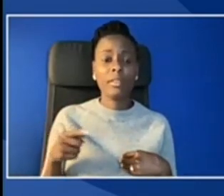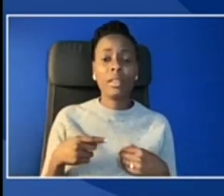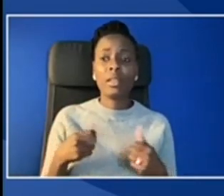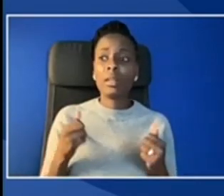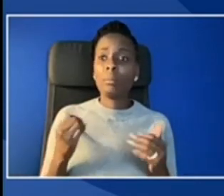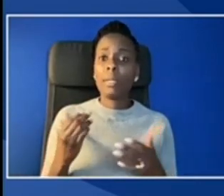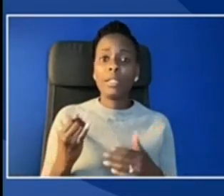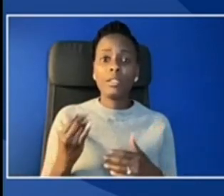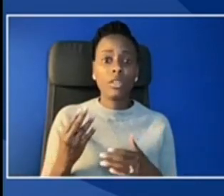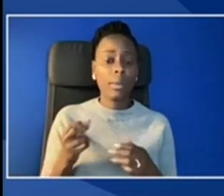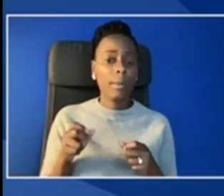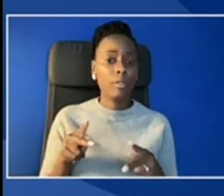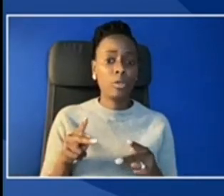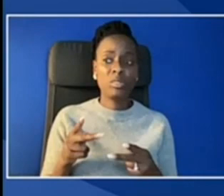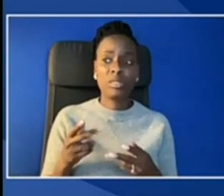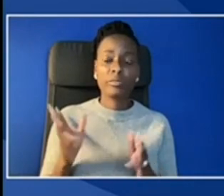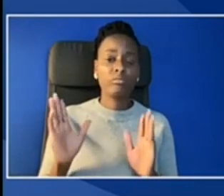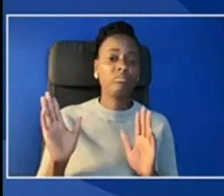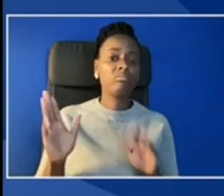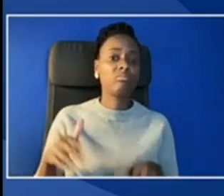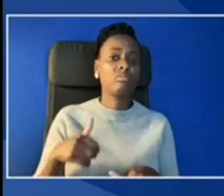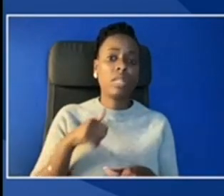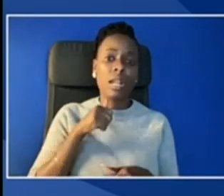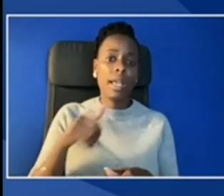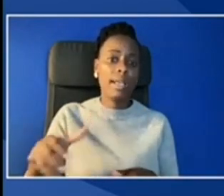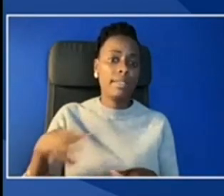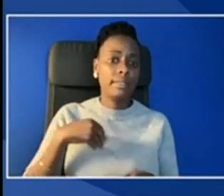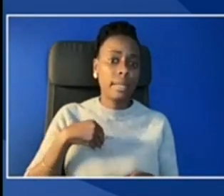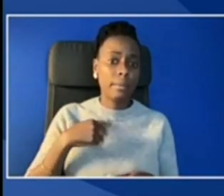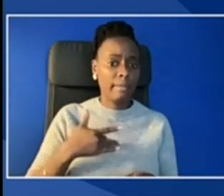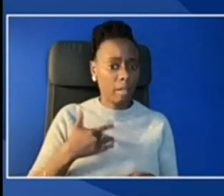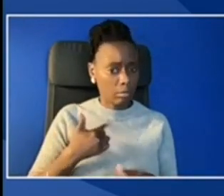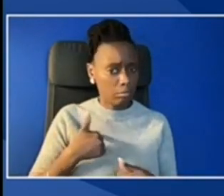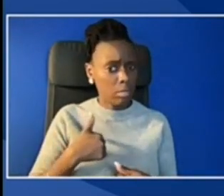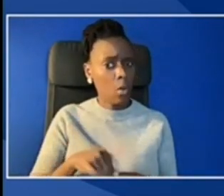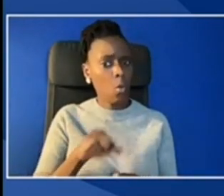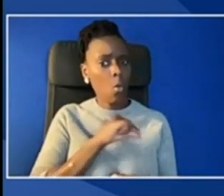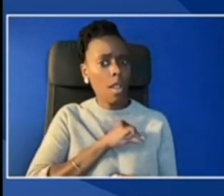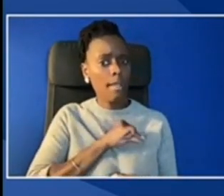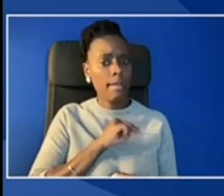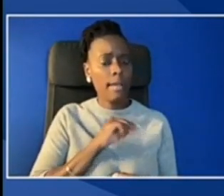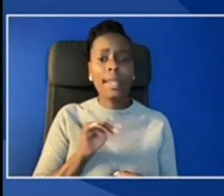opportunities that I felt that I would have qualified for had I gone to a typical